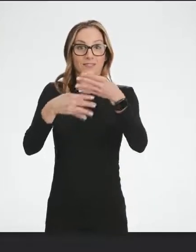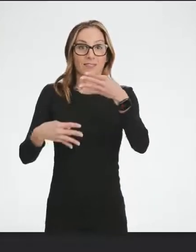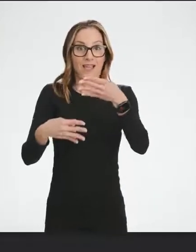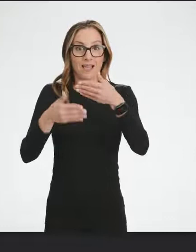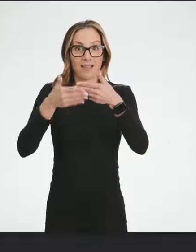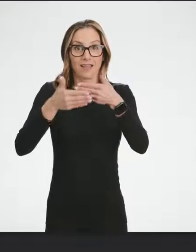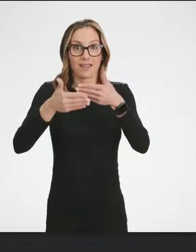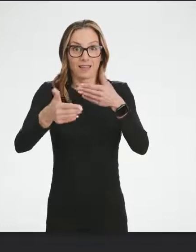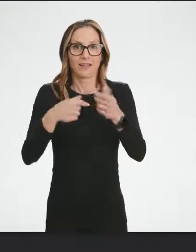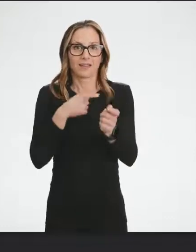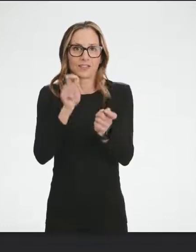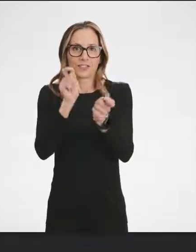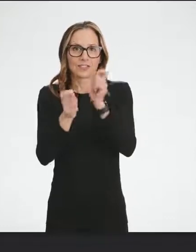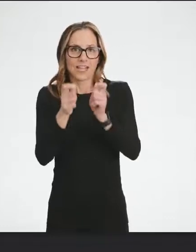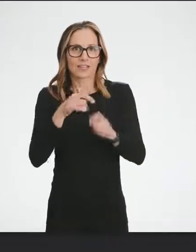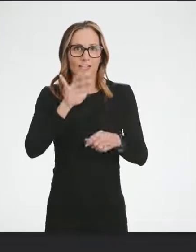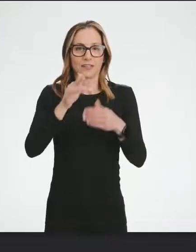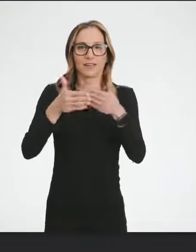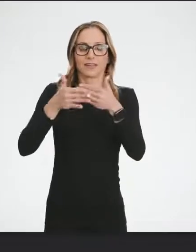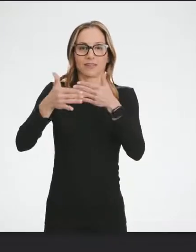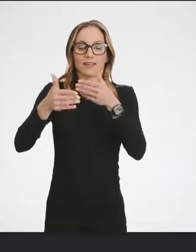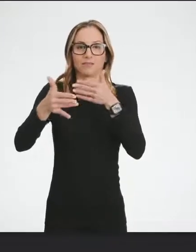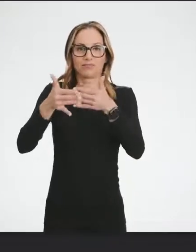its content as the sidebar selection changes.